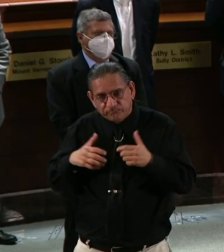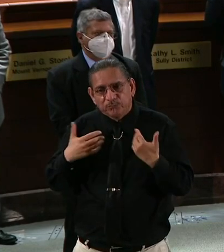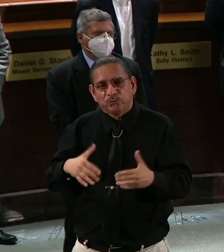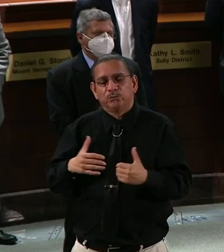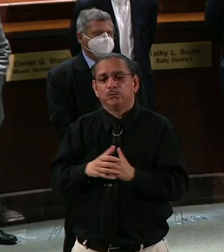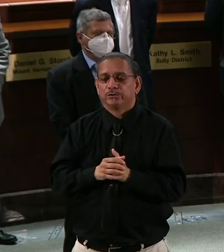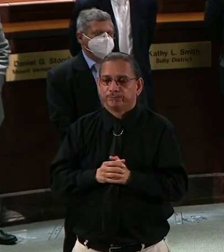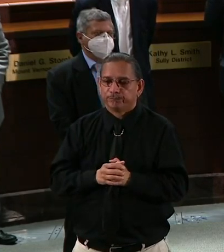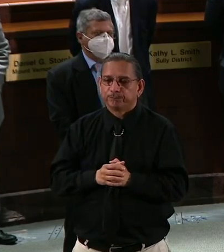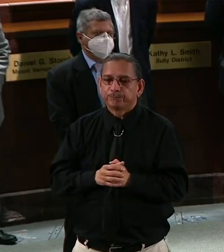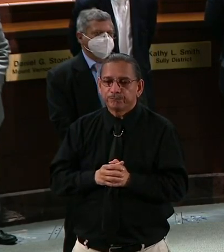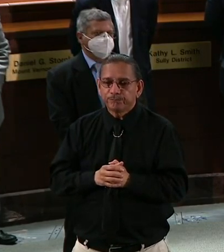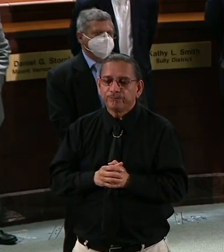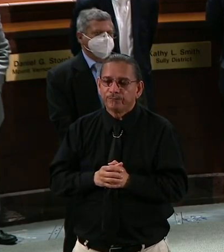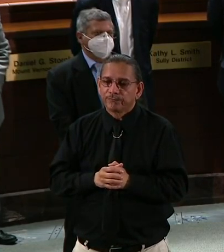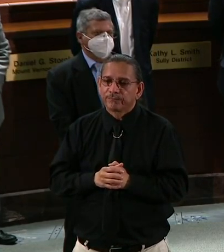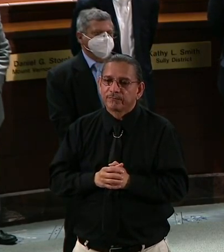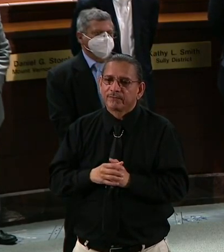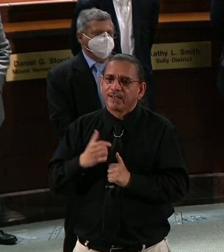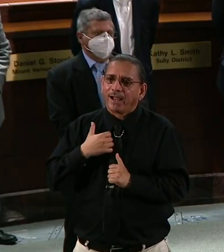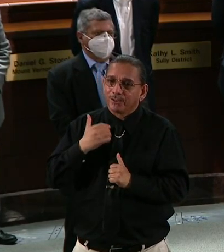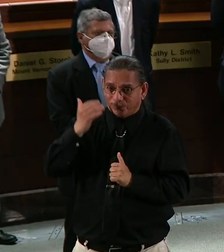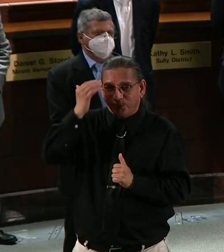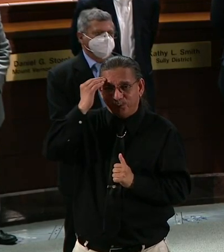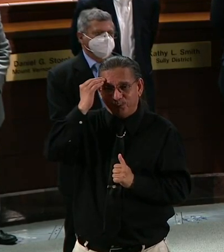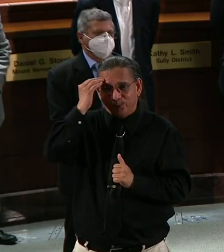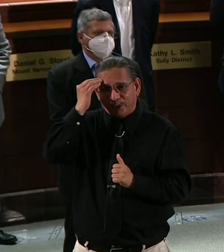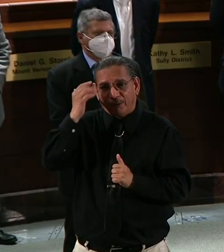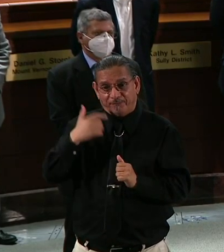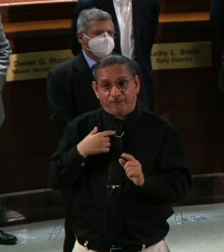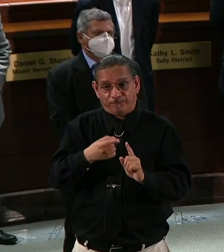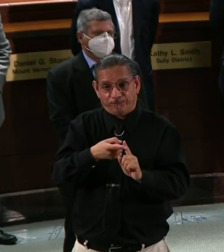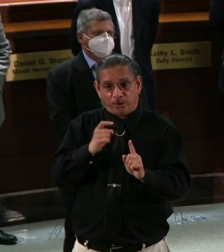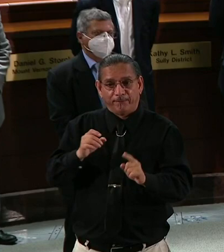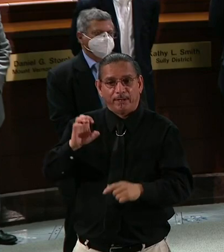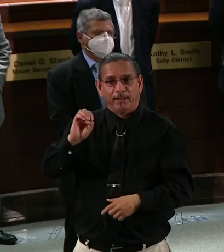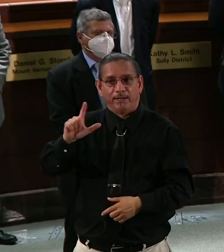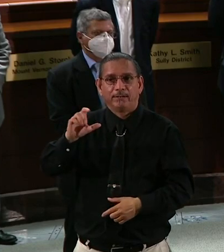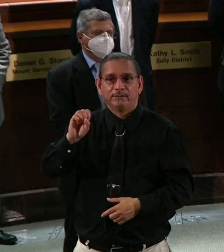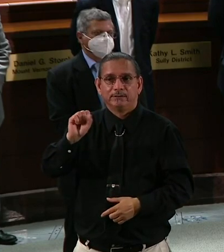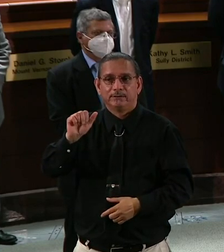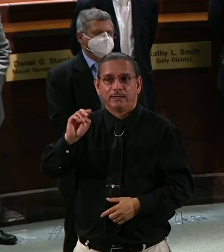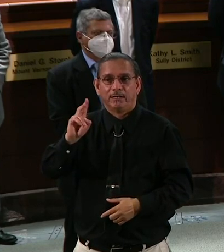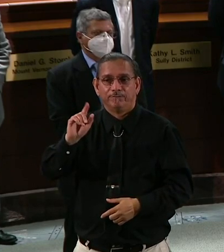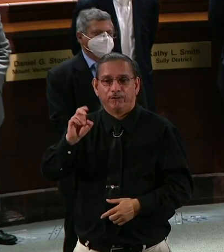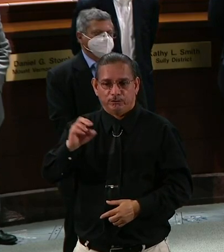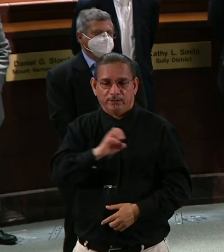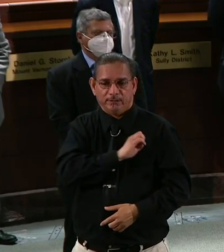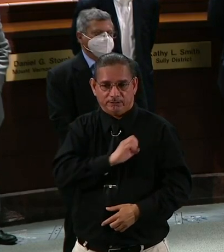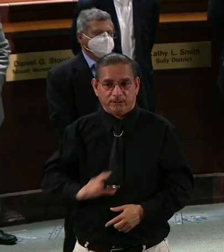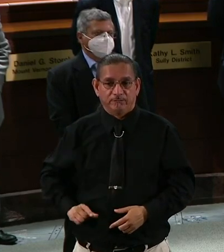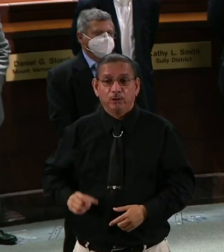THAT'S FOR. GET A RECORDER THAT BUT ALLOWED US THE MOST MAY. K.